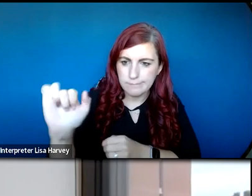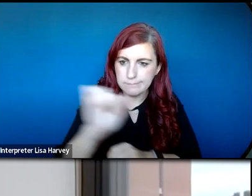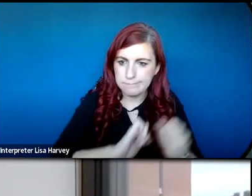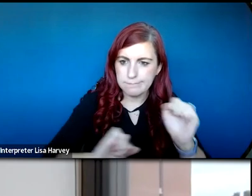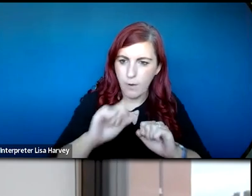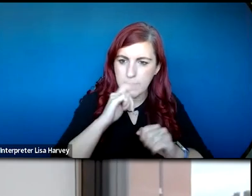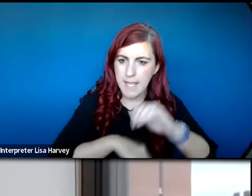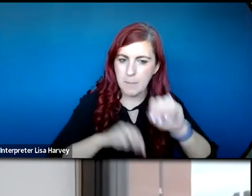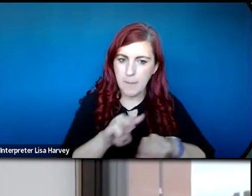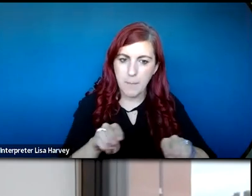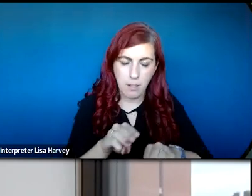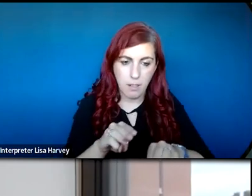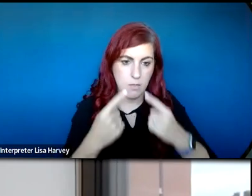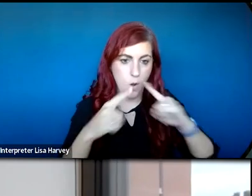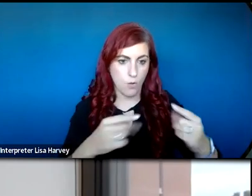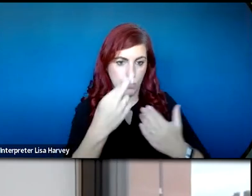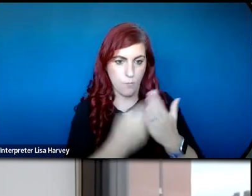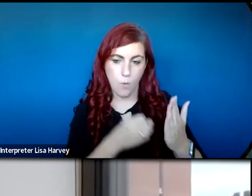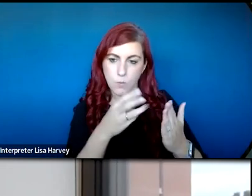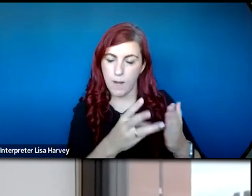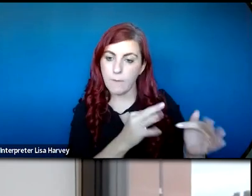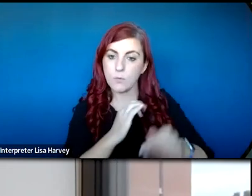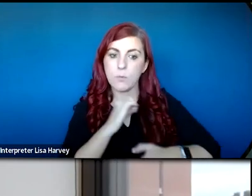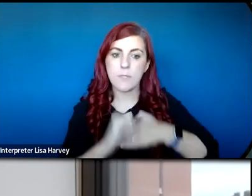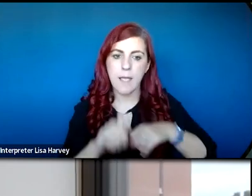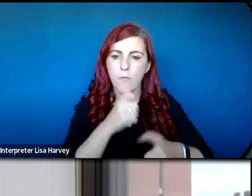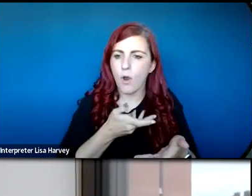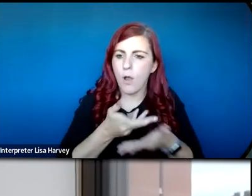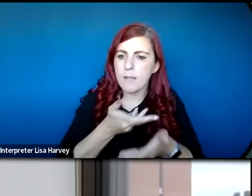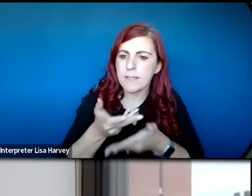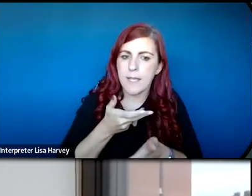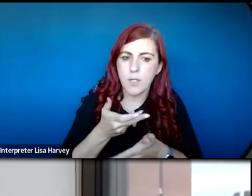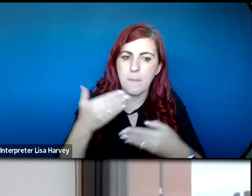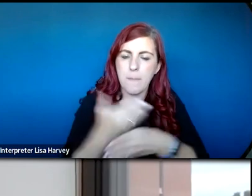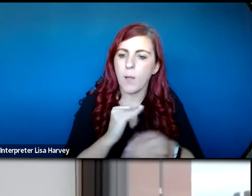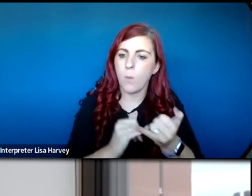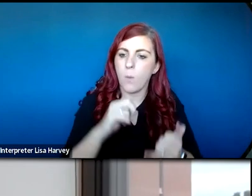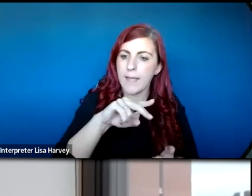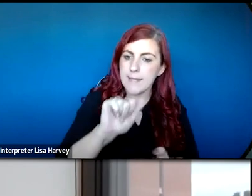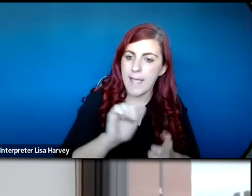The launch of the survey report will be followed today by a consultation hosted jointly by the NDA and my department.